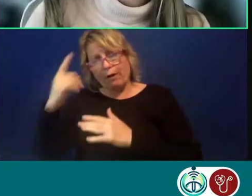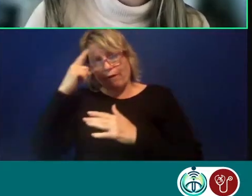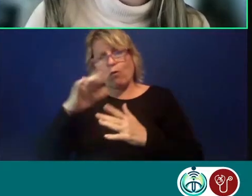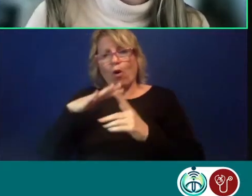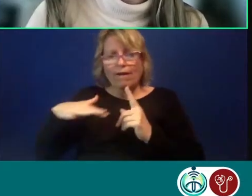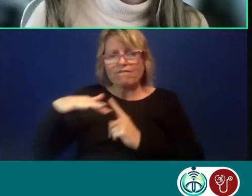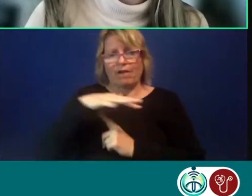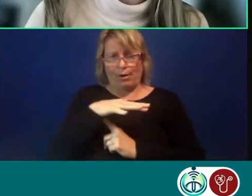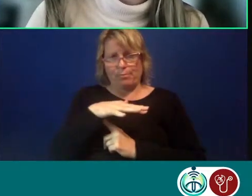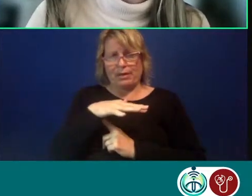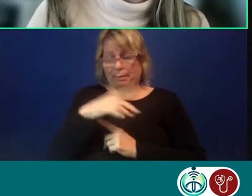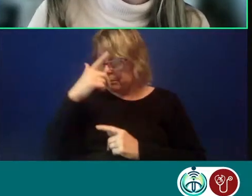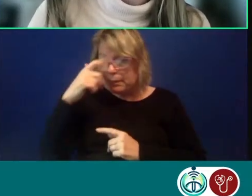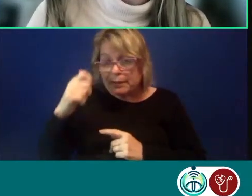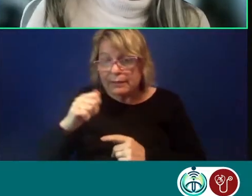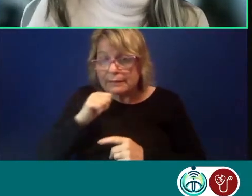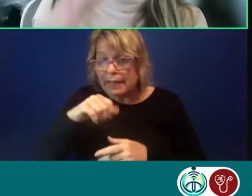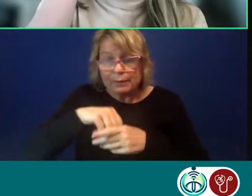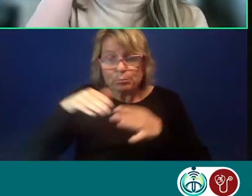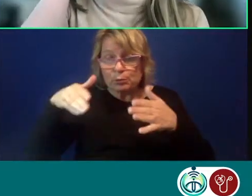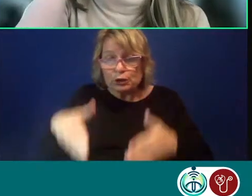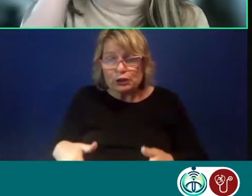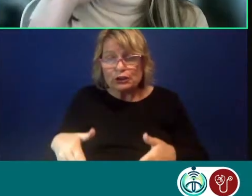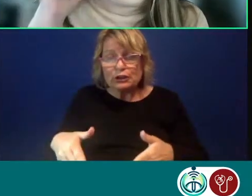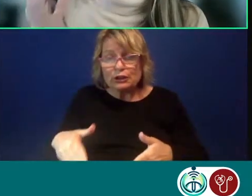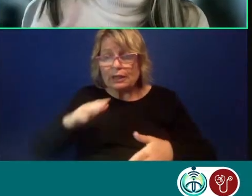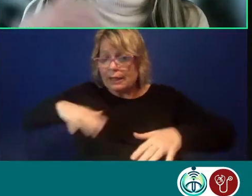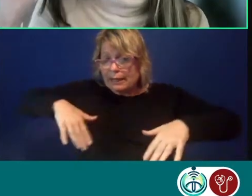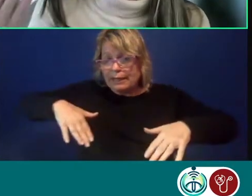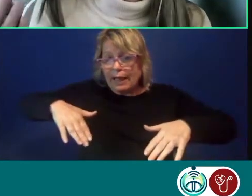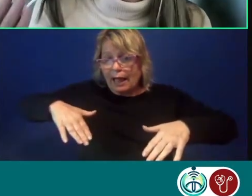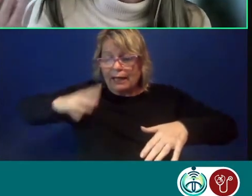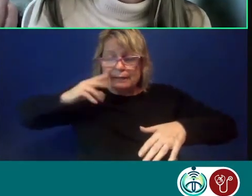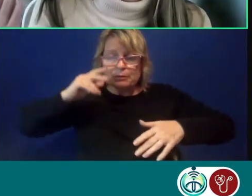Because just because it's not in-person, and we haven't been there before, we might need you to